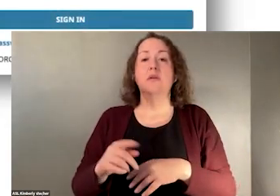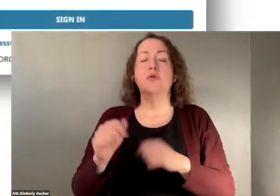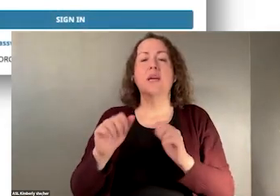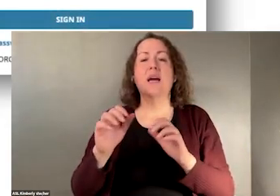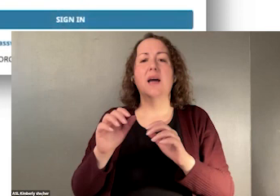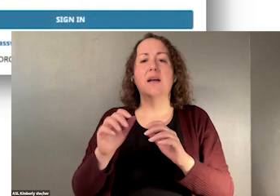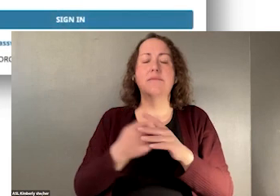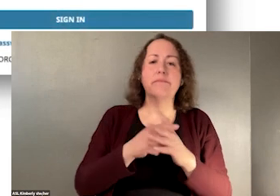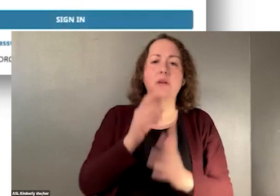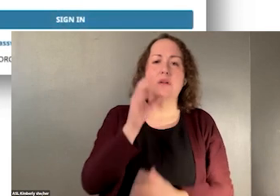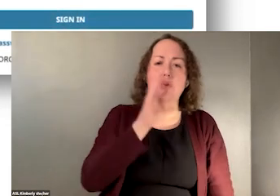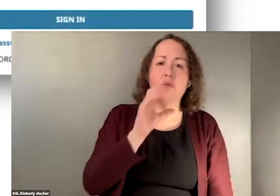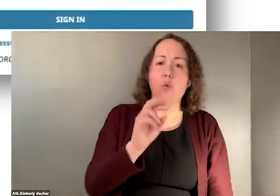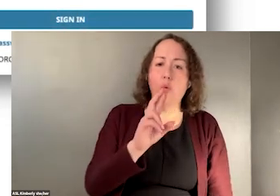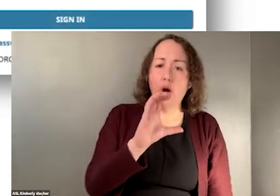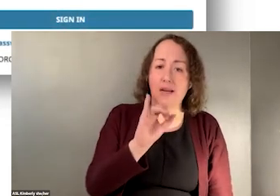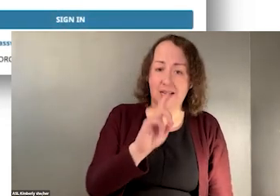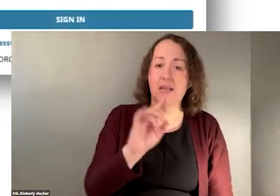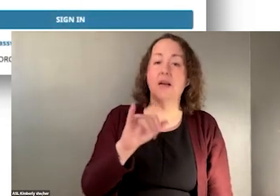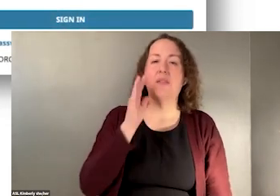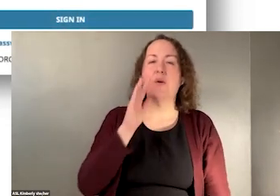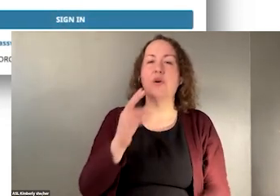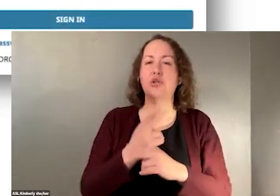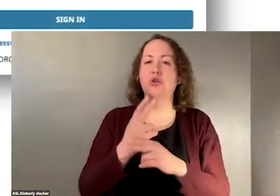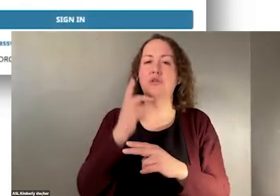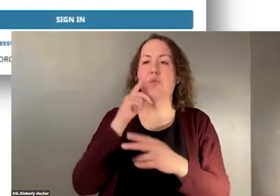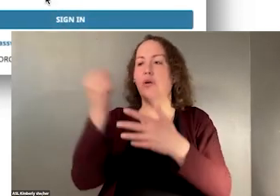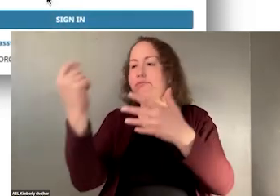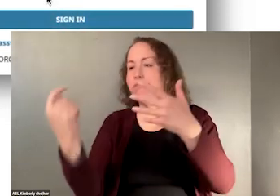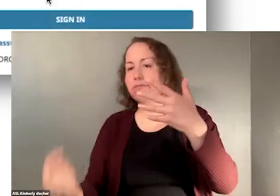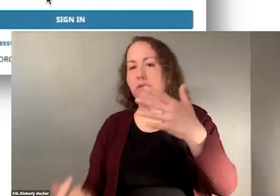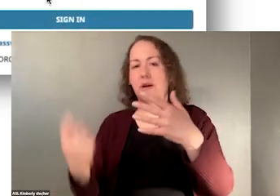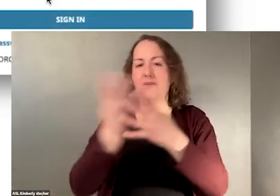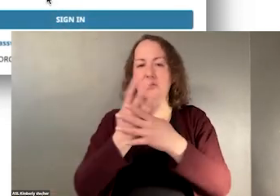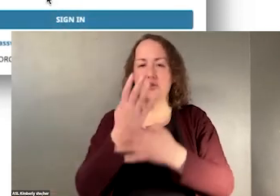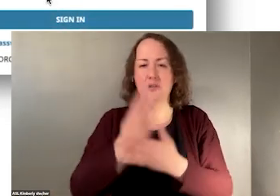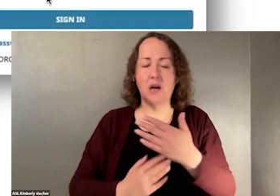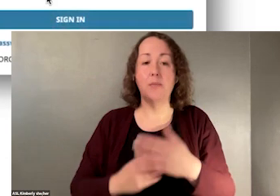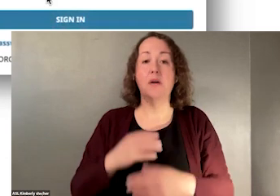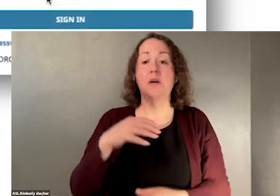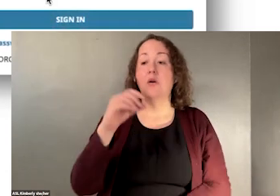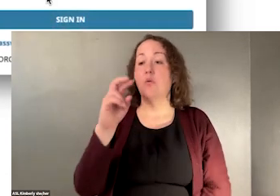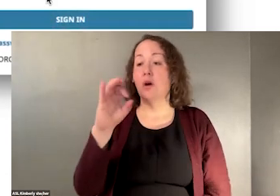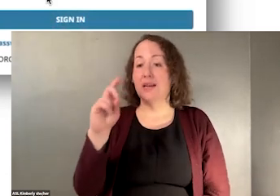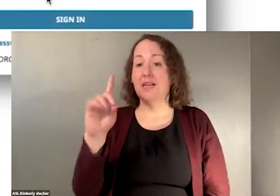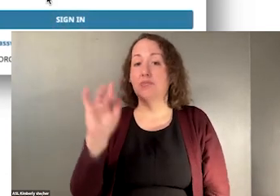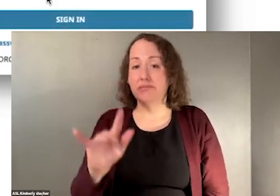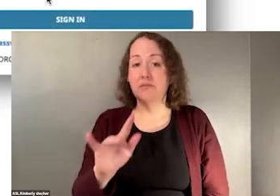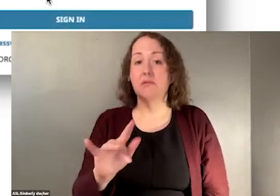We'll use that to filter the list down. You find ORCID. You click on it. SciENcv will send you over to the ORCID sign-in page.